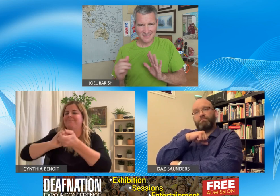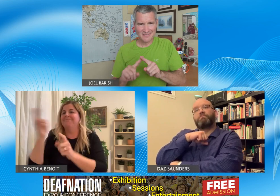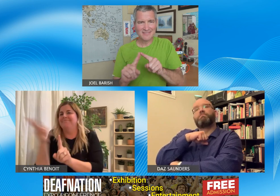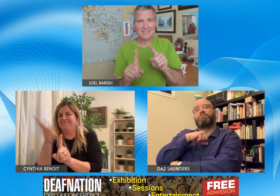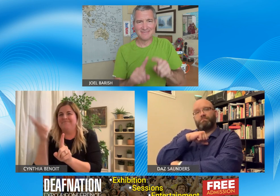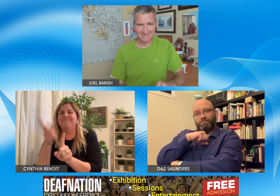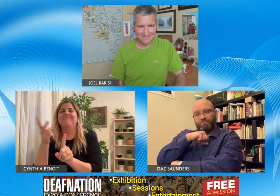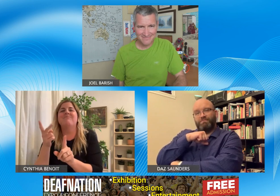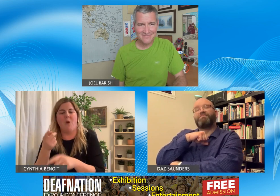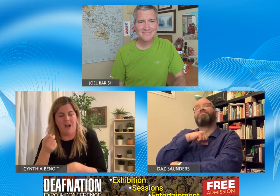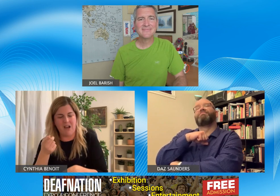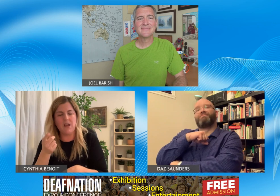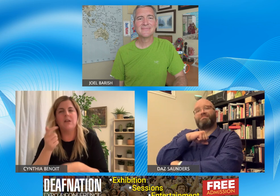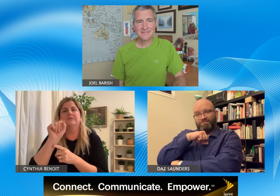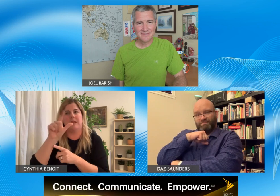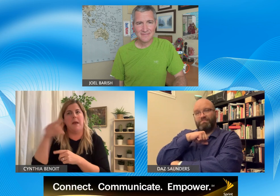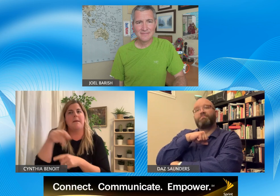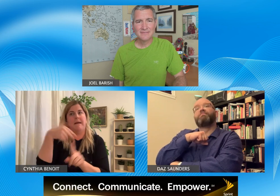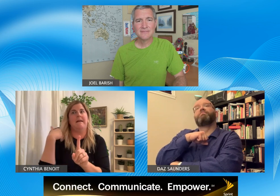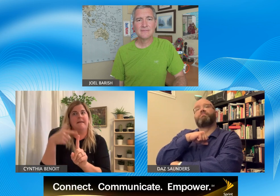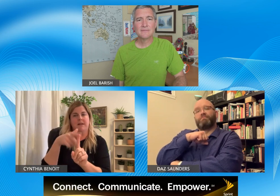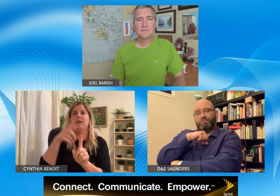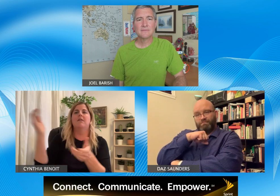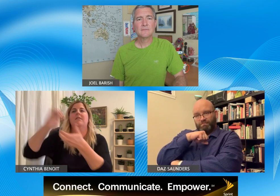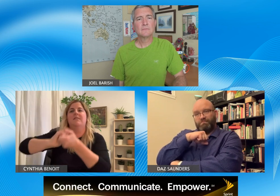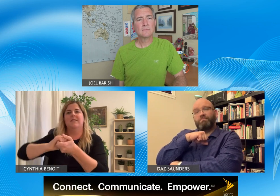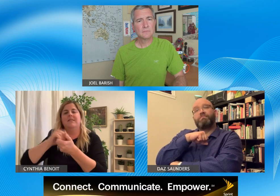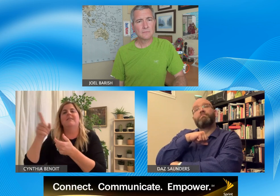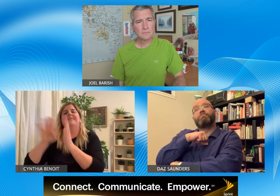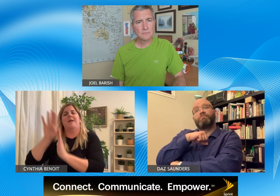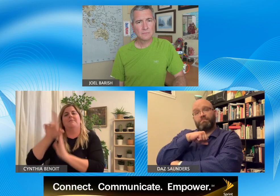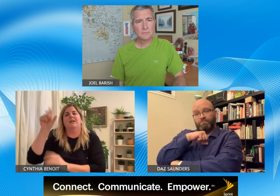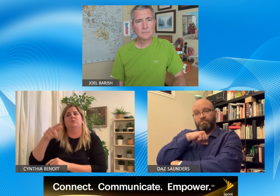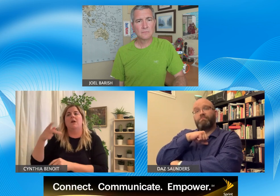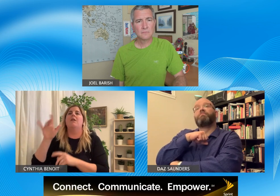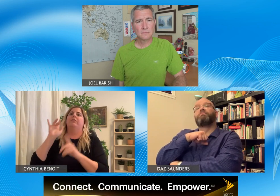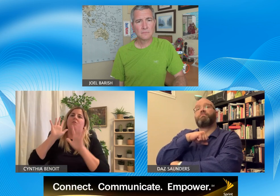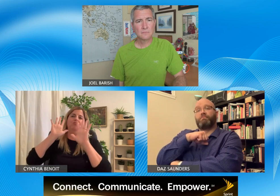There was a partnership between the developers of the ASL app and the LSQ community.